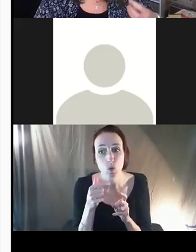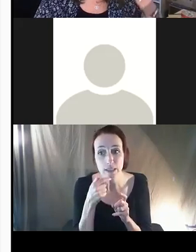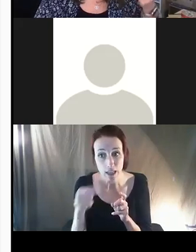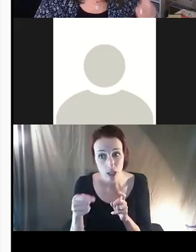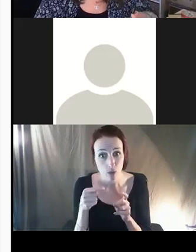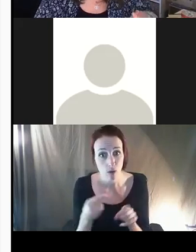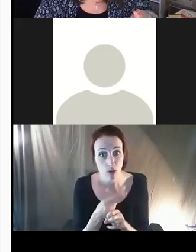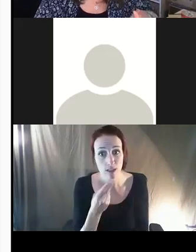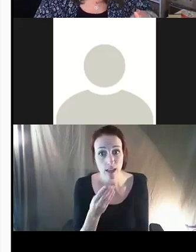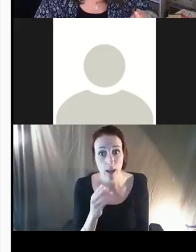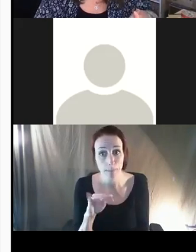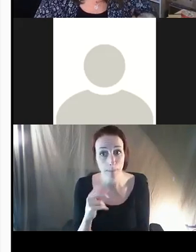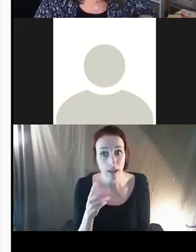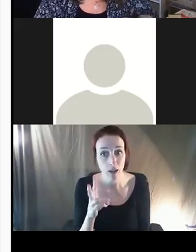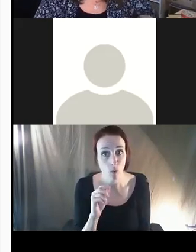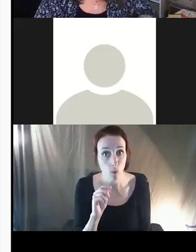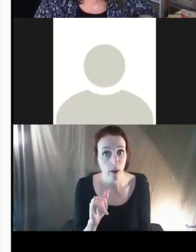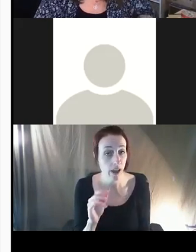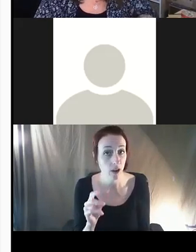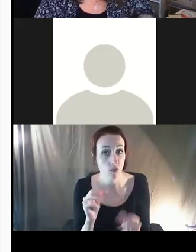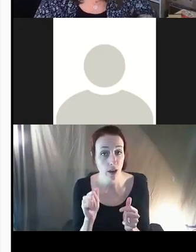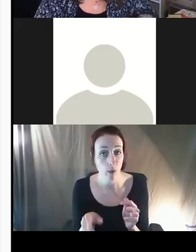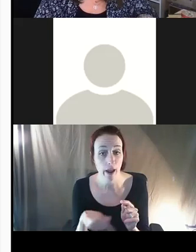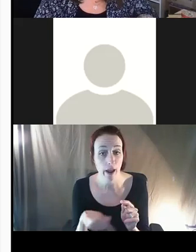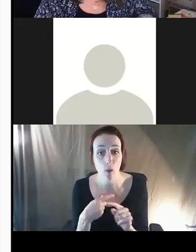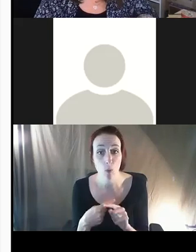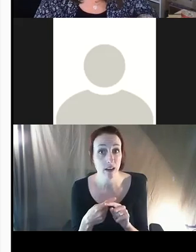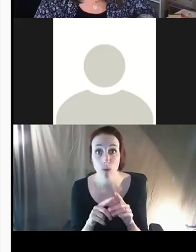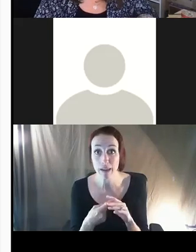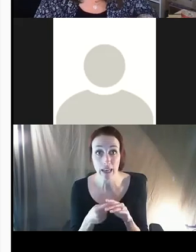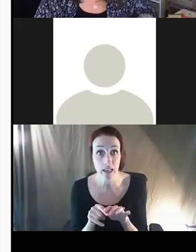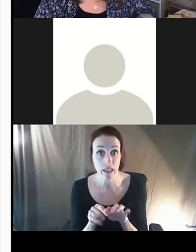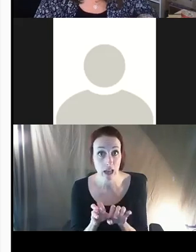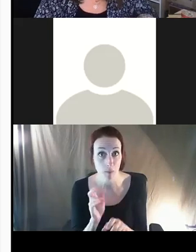upfront when you are composing, is that right? Jennie Delisi: That's correct.